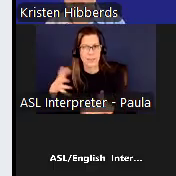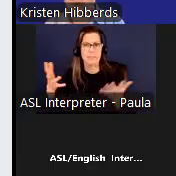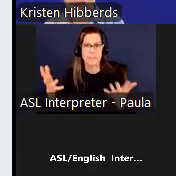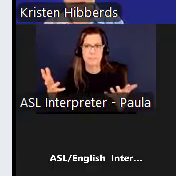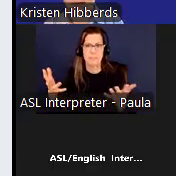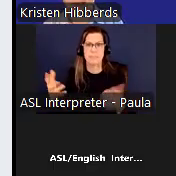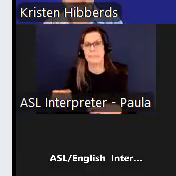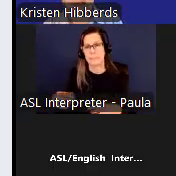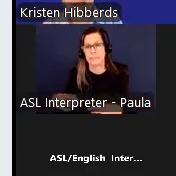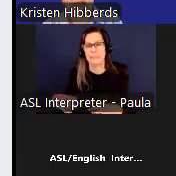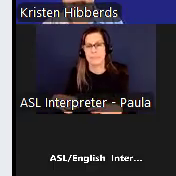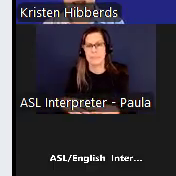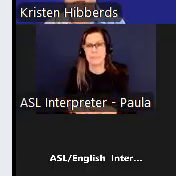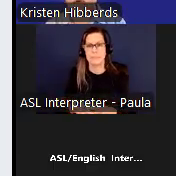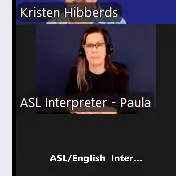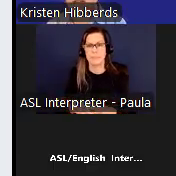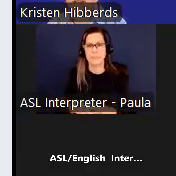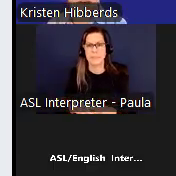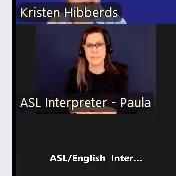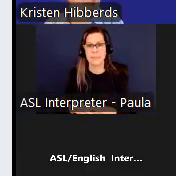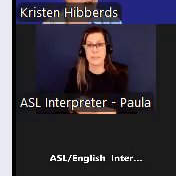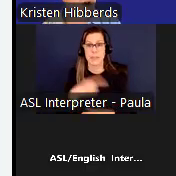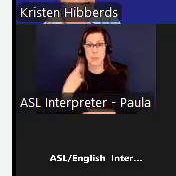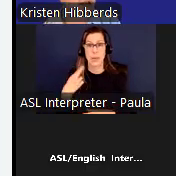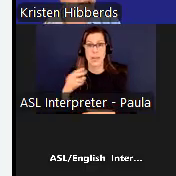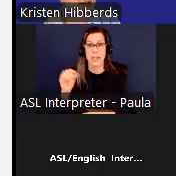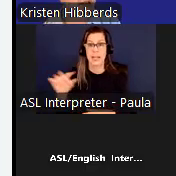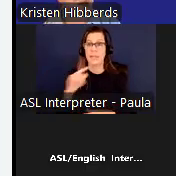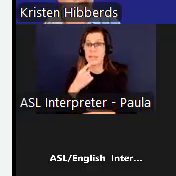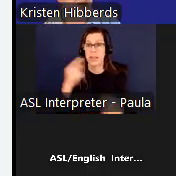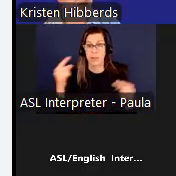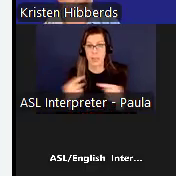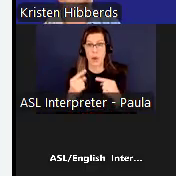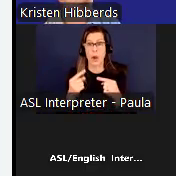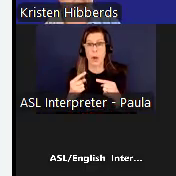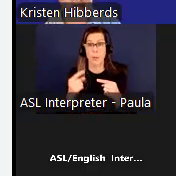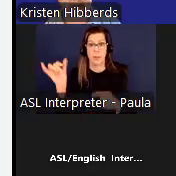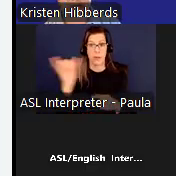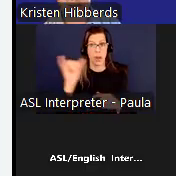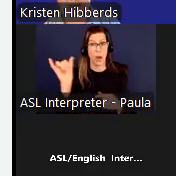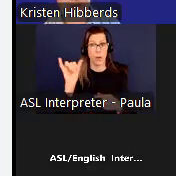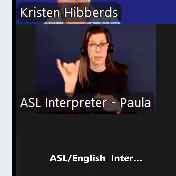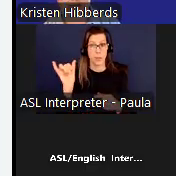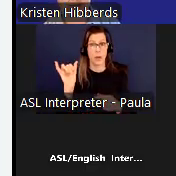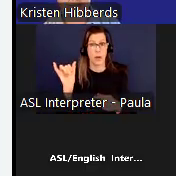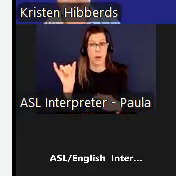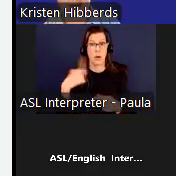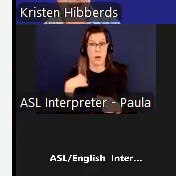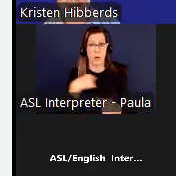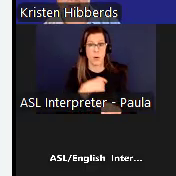definition. And risk of serious harm is also one that we define.